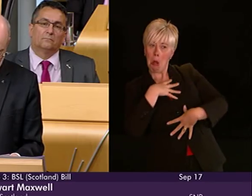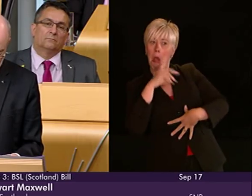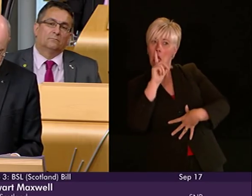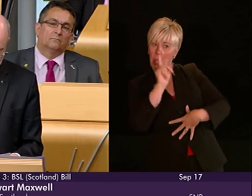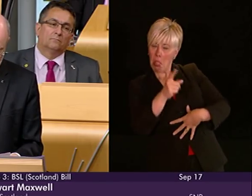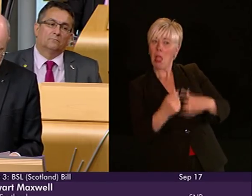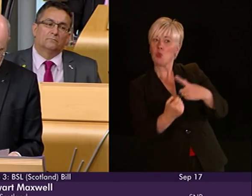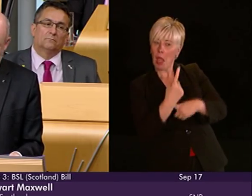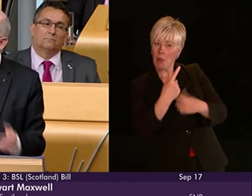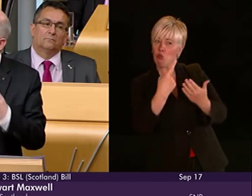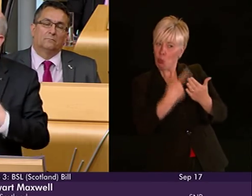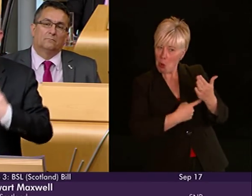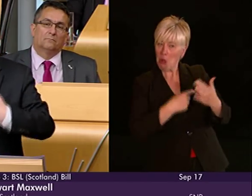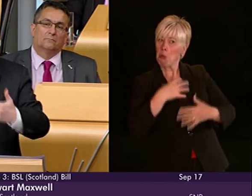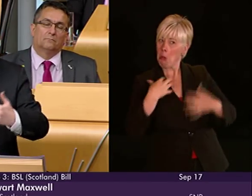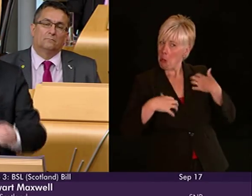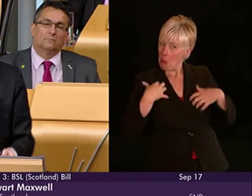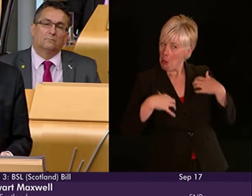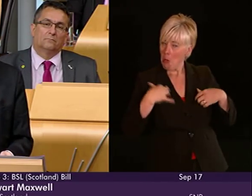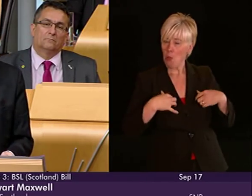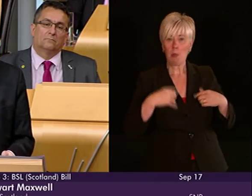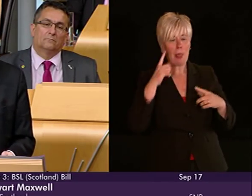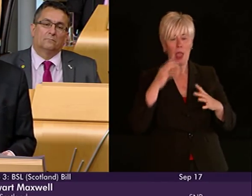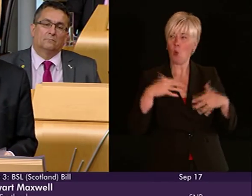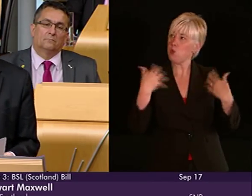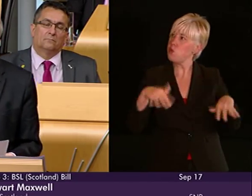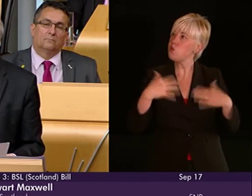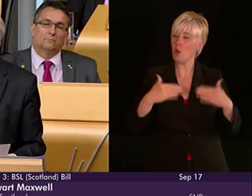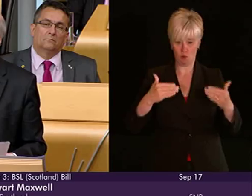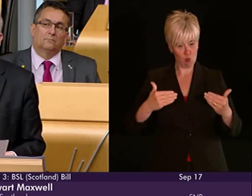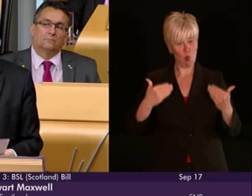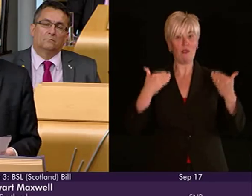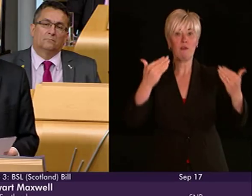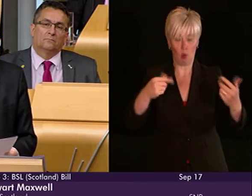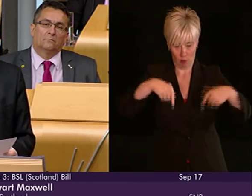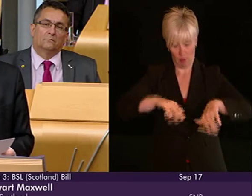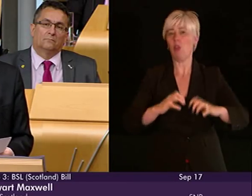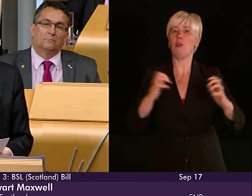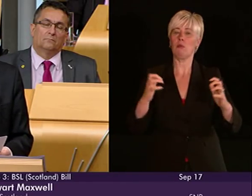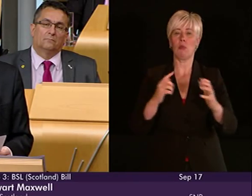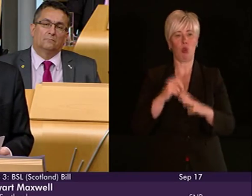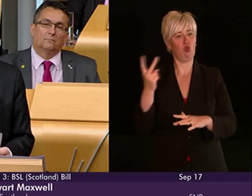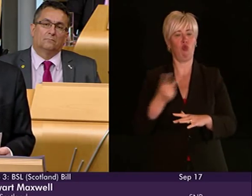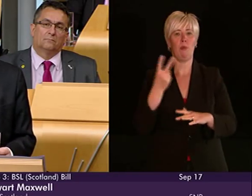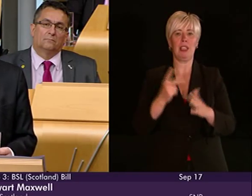its report. That was a tremendous step forward. I echo Liam McArthur’s comments and thank